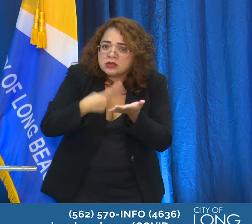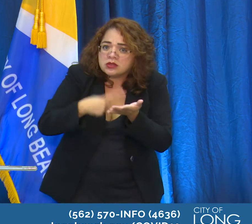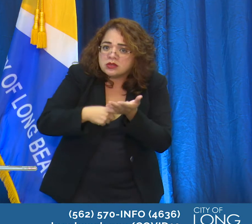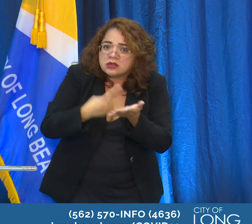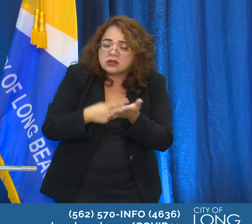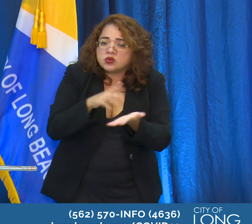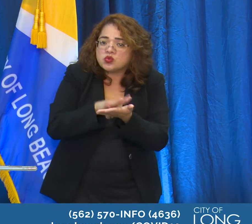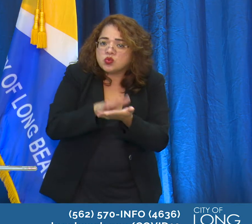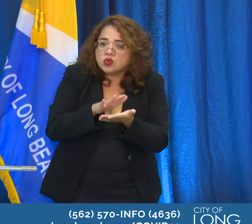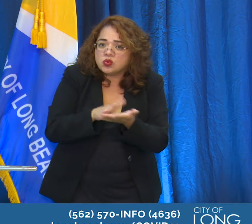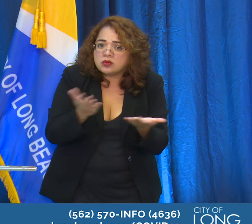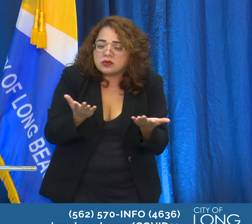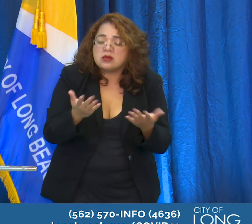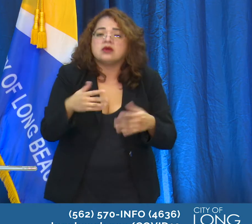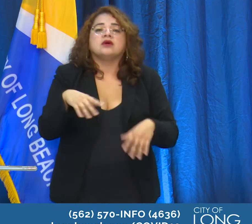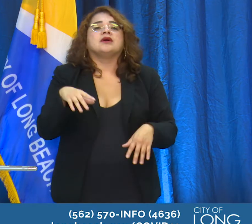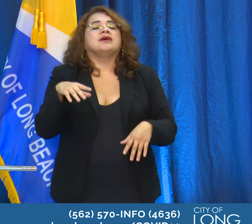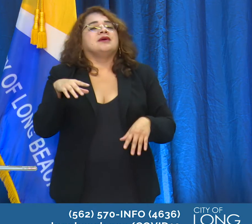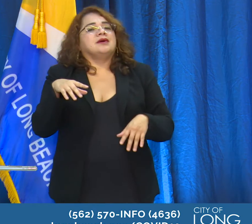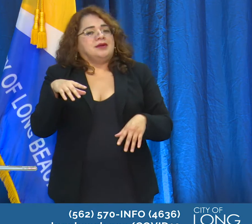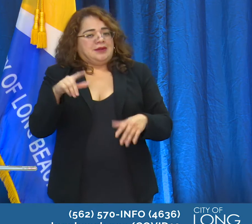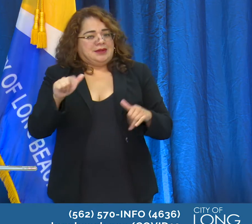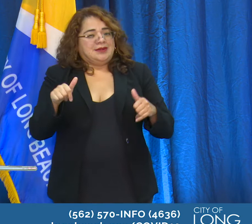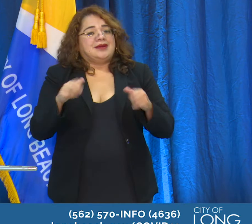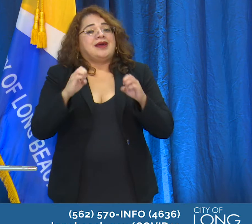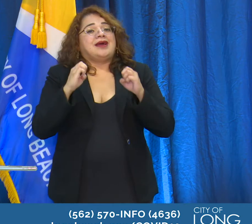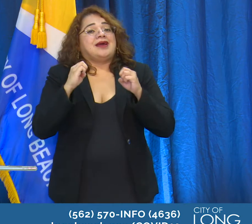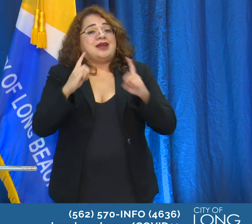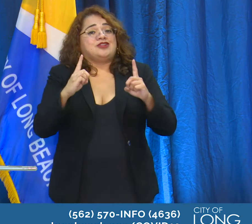It's difficult to educate at home for many.